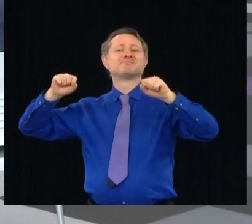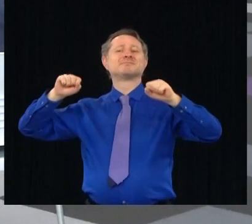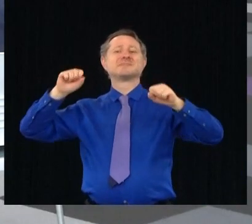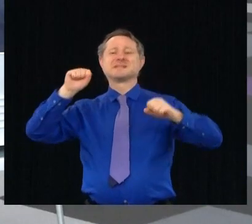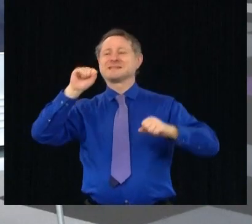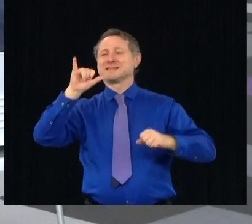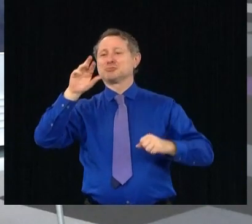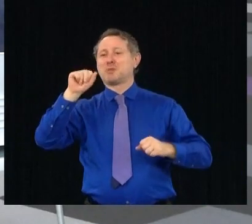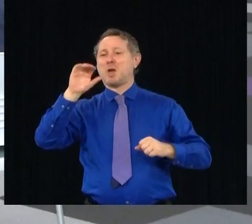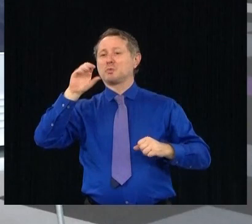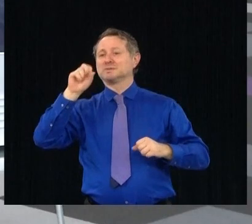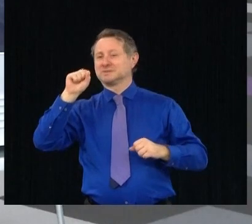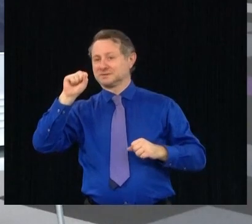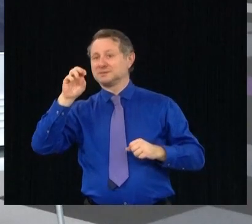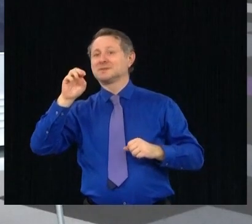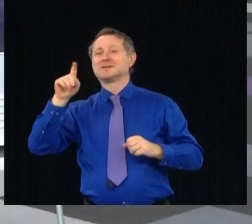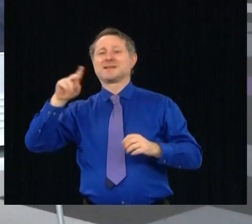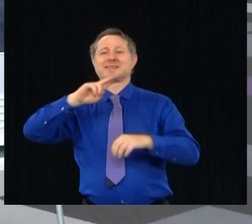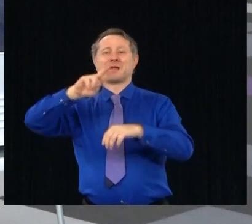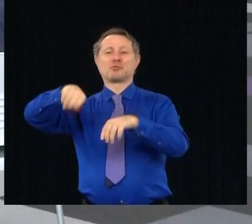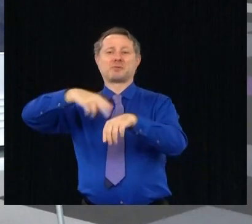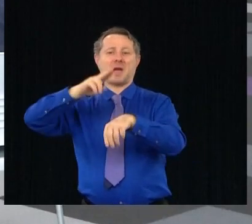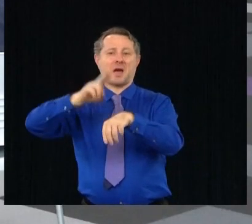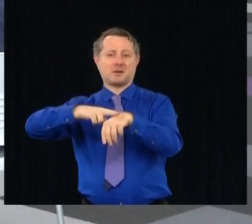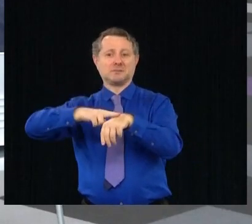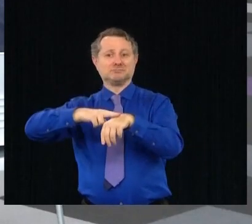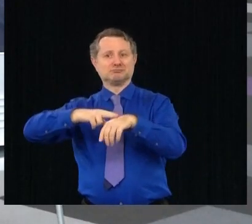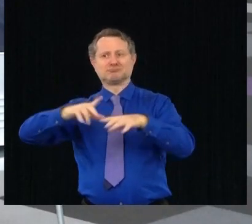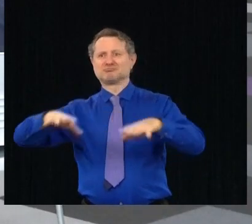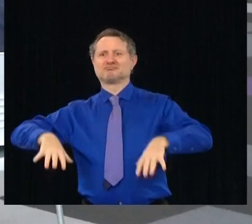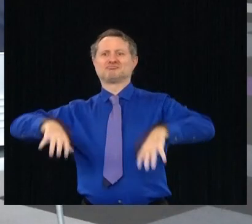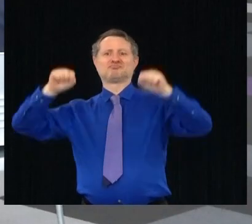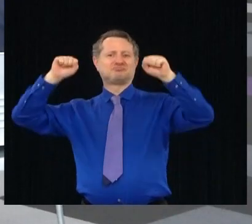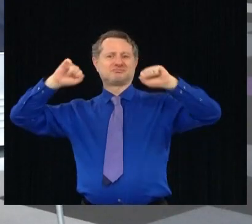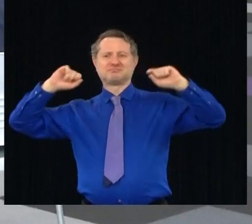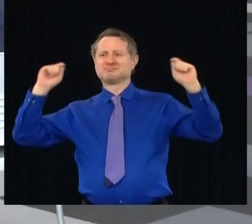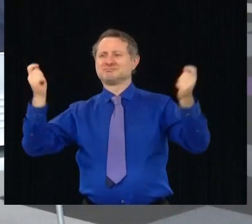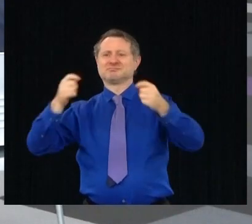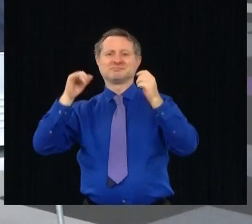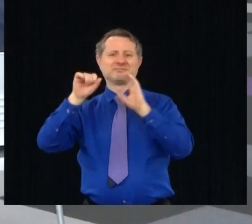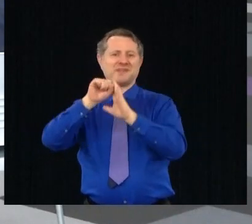OF EVENT TO BE HELD, BUT WITH THE SYRACUSE NATIONALS COMING BEFORE THAT AT THE FAIRGROUNDS